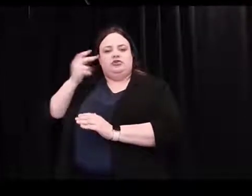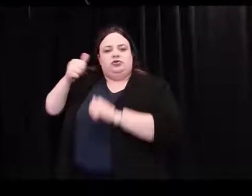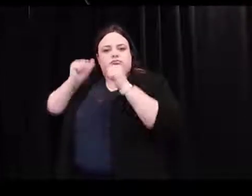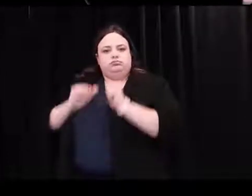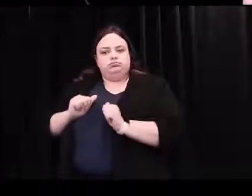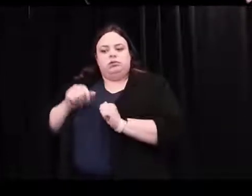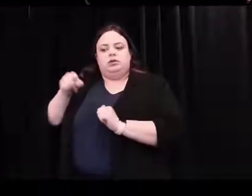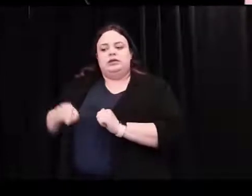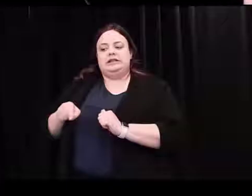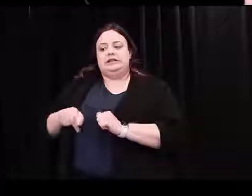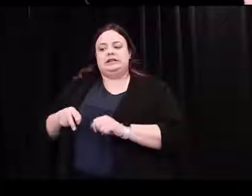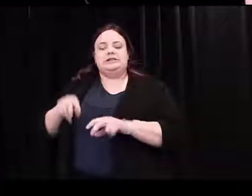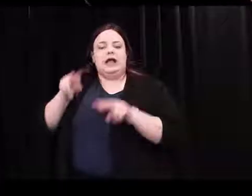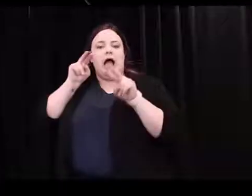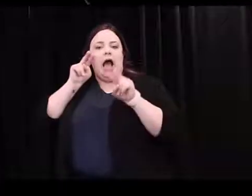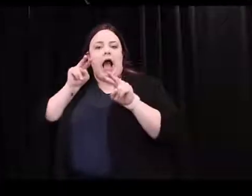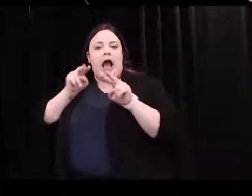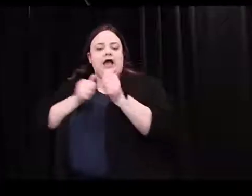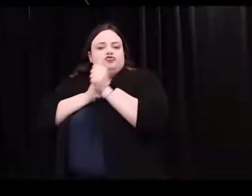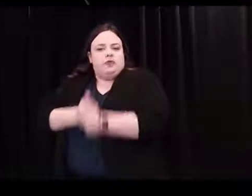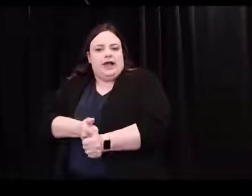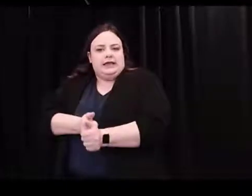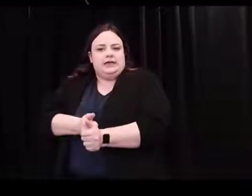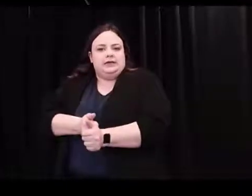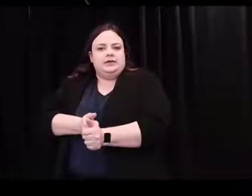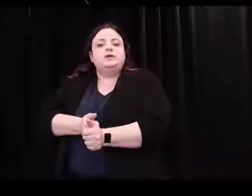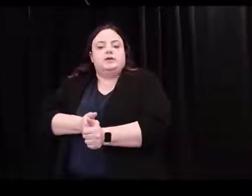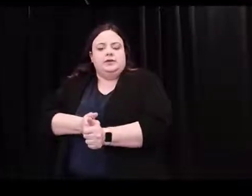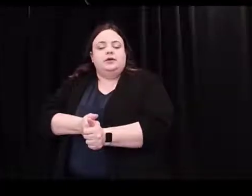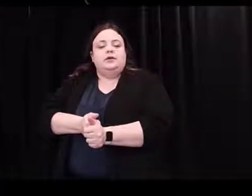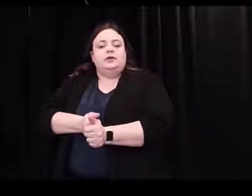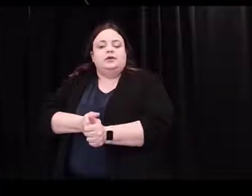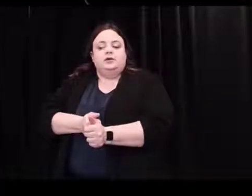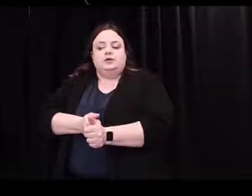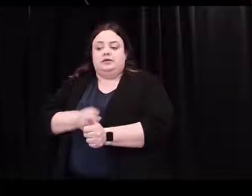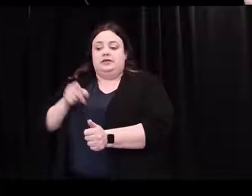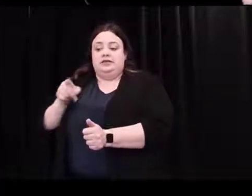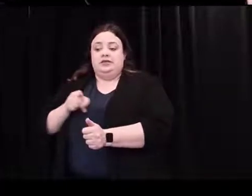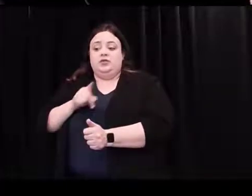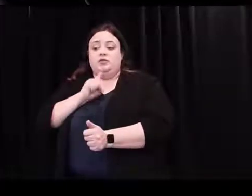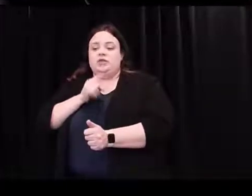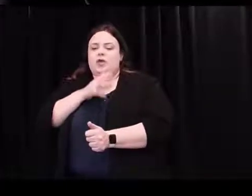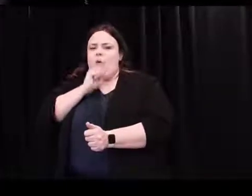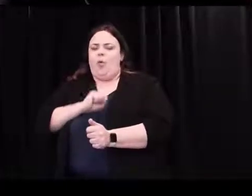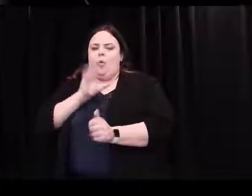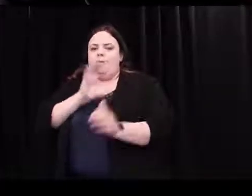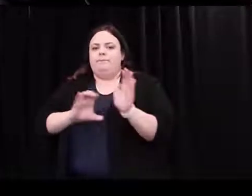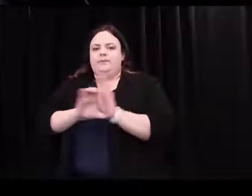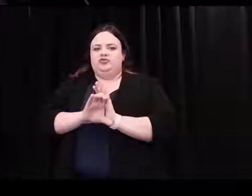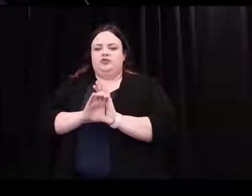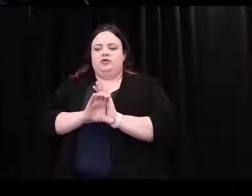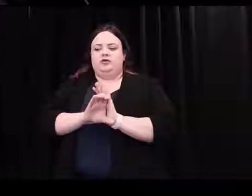eye tracking, so this is for somebody who has, boy this is a really old picture. For any geeks here,